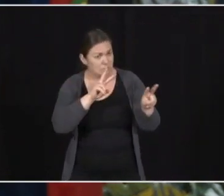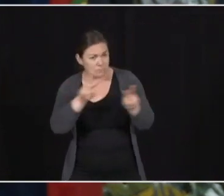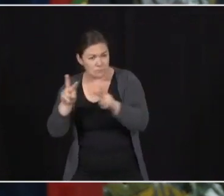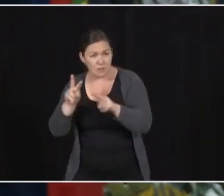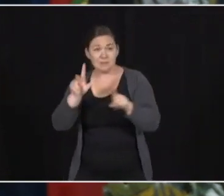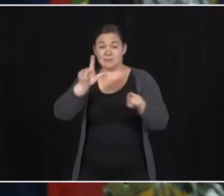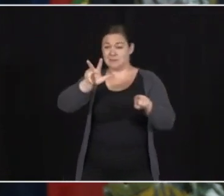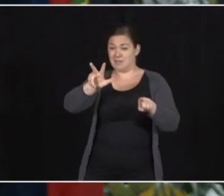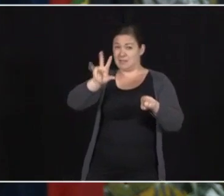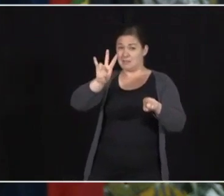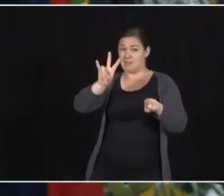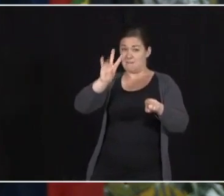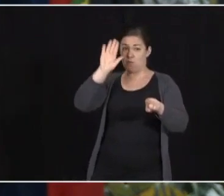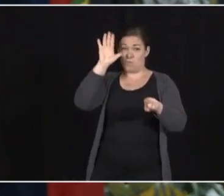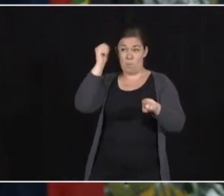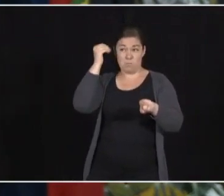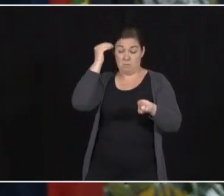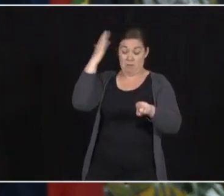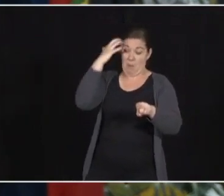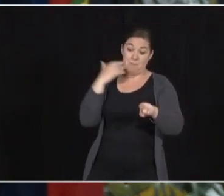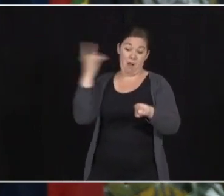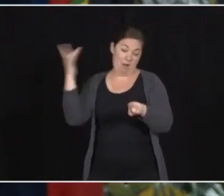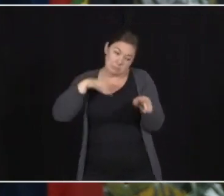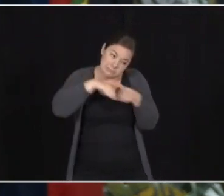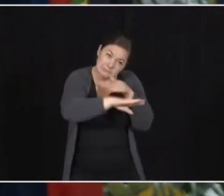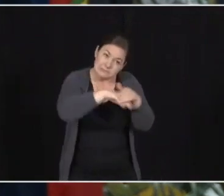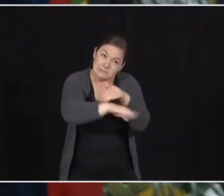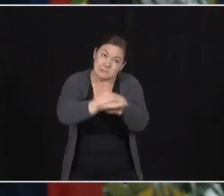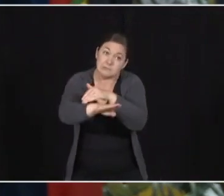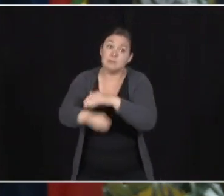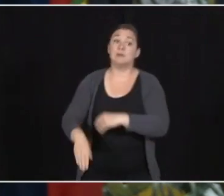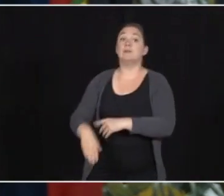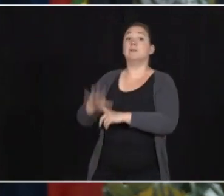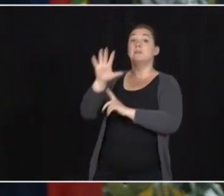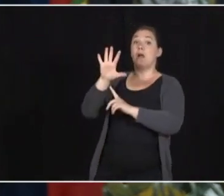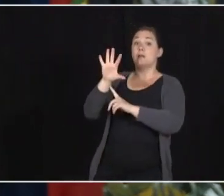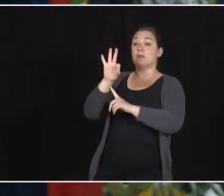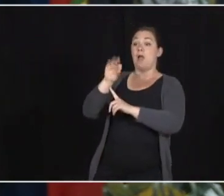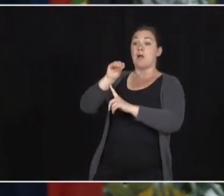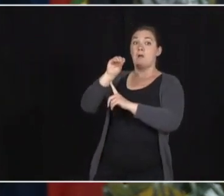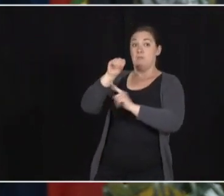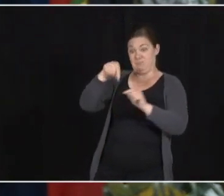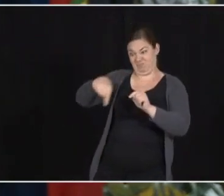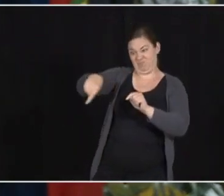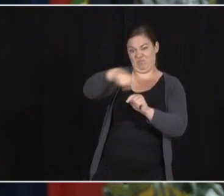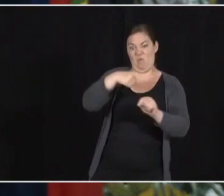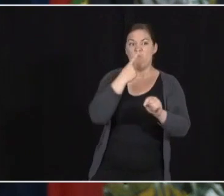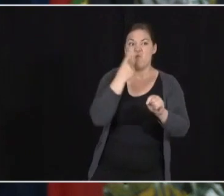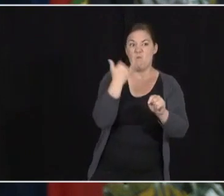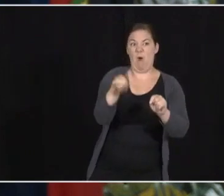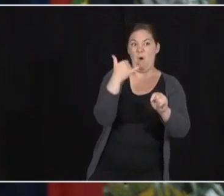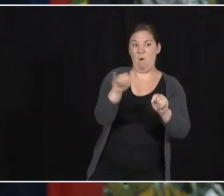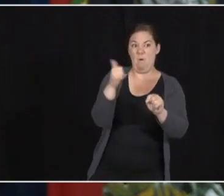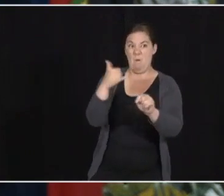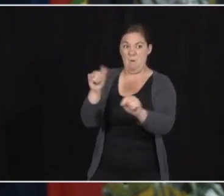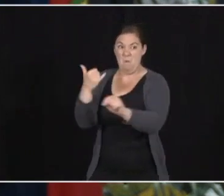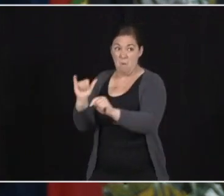and 19 red homes. Completed testing of long-term care resident and staff with a second round of testing